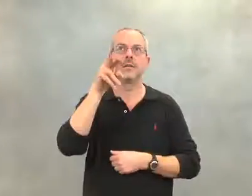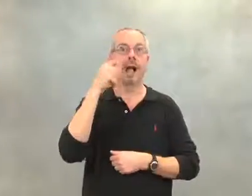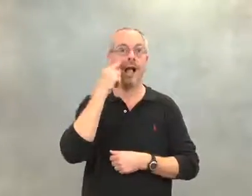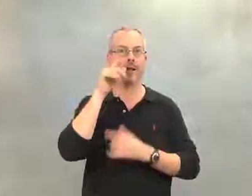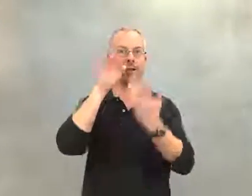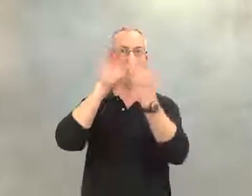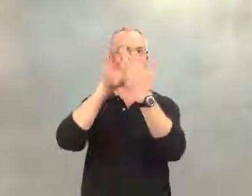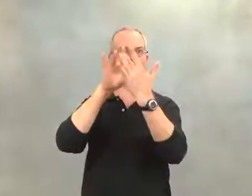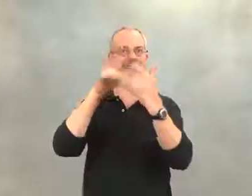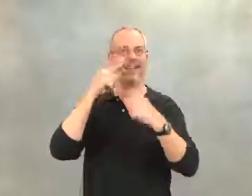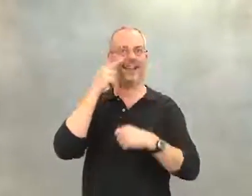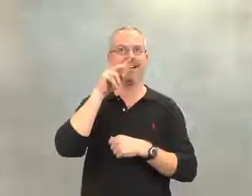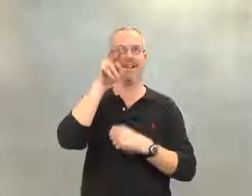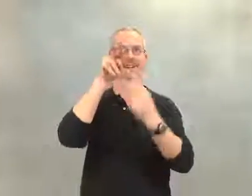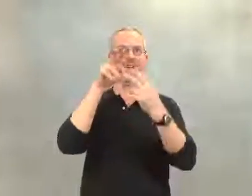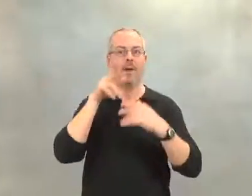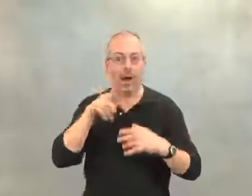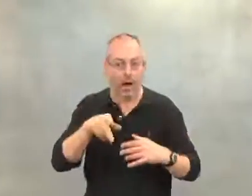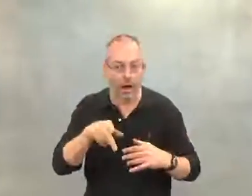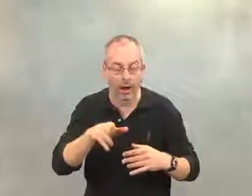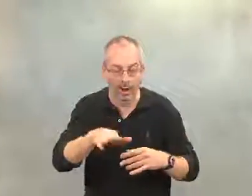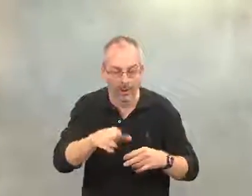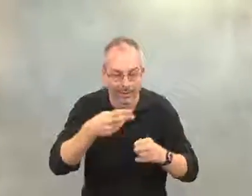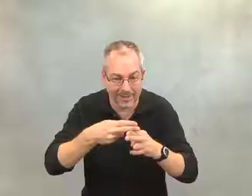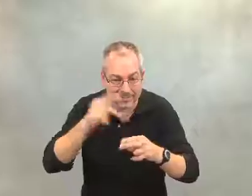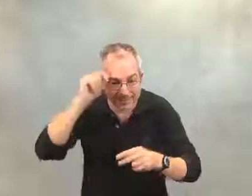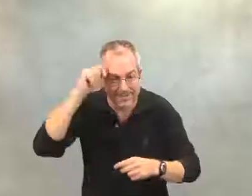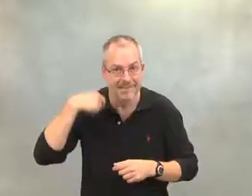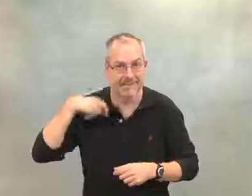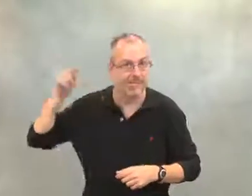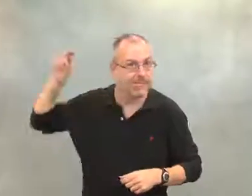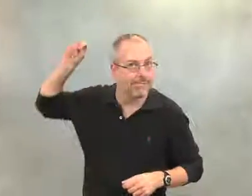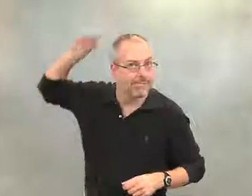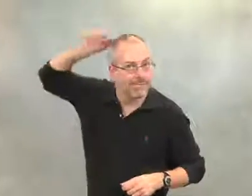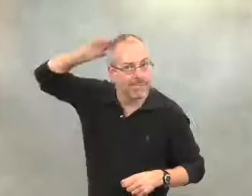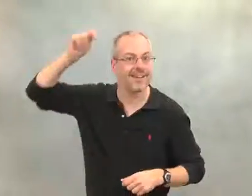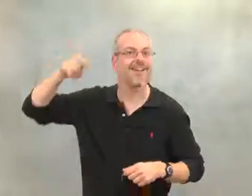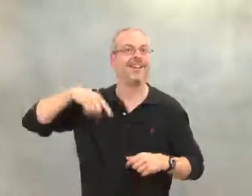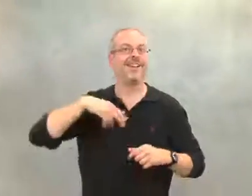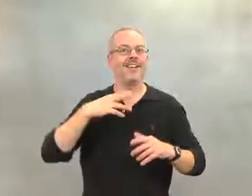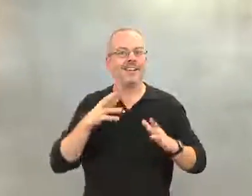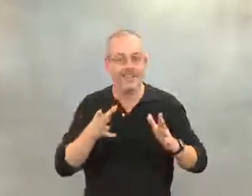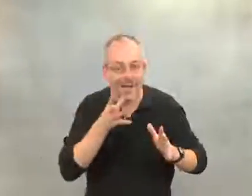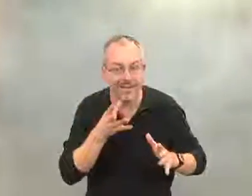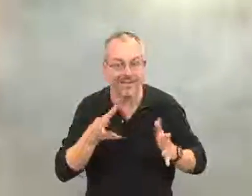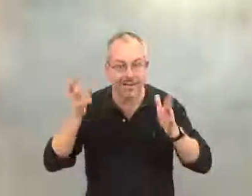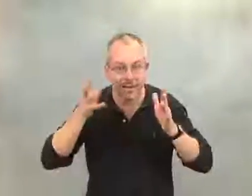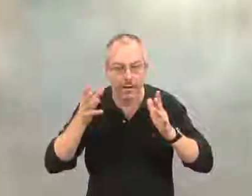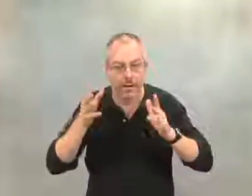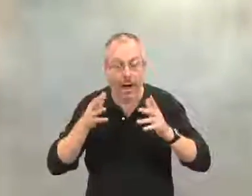At that point, I made eye contact with her. They said, say your name. I signed it behind my head.